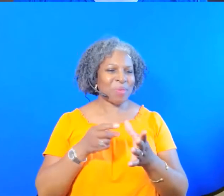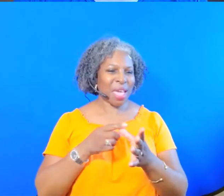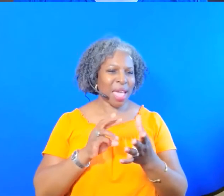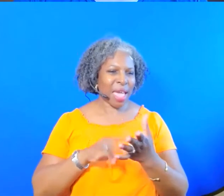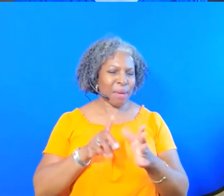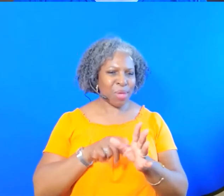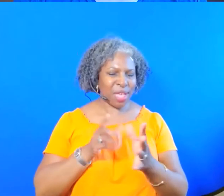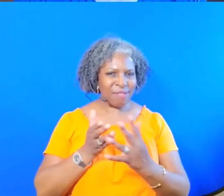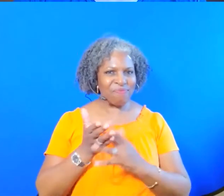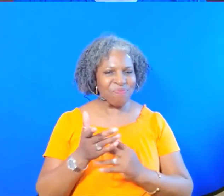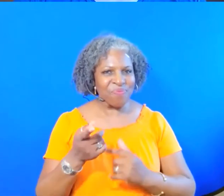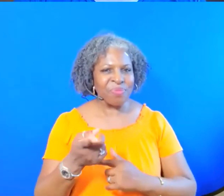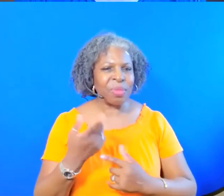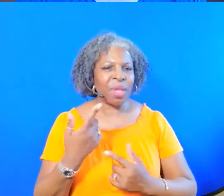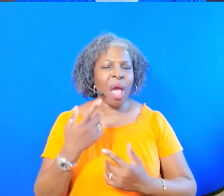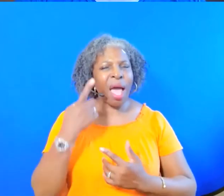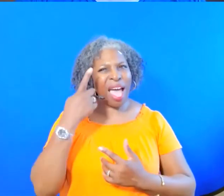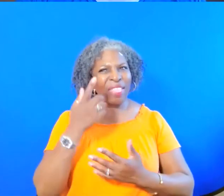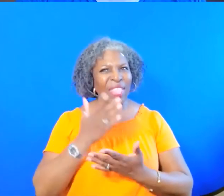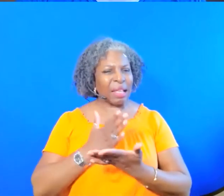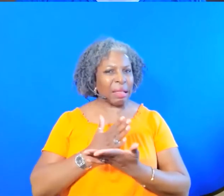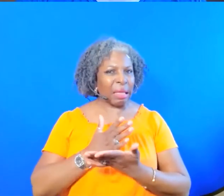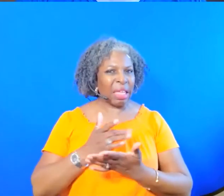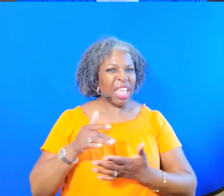I think doubt plays a big part of it for me.